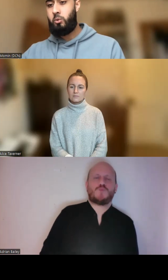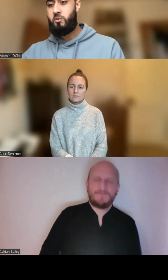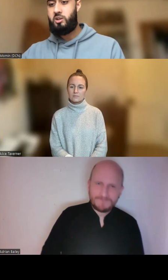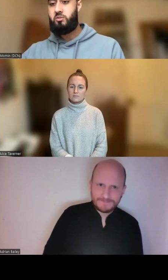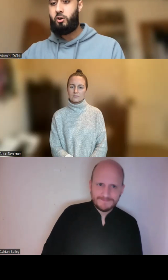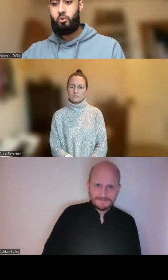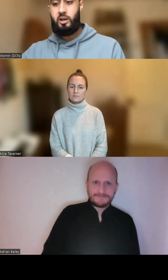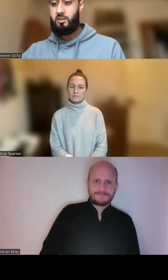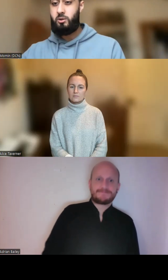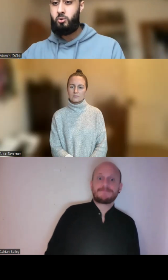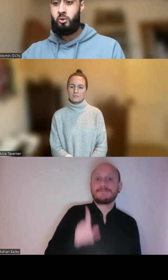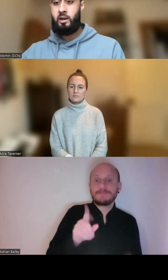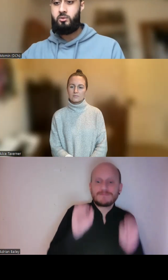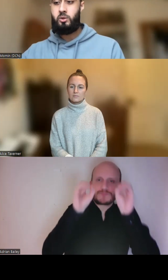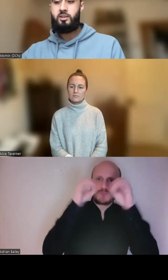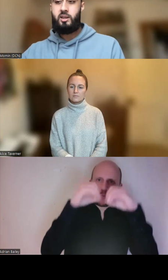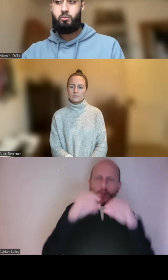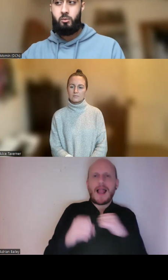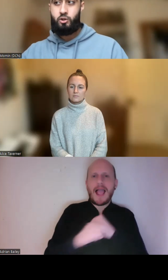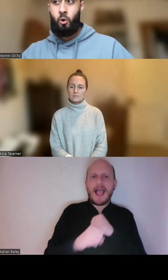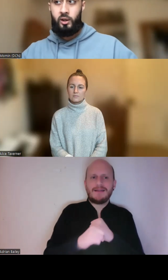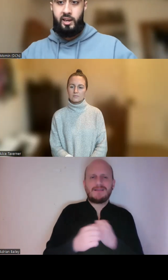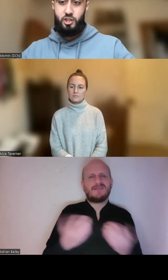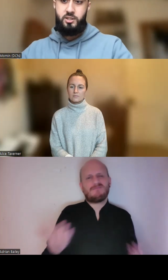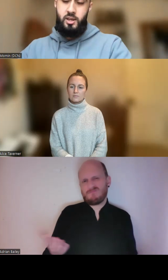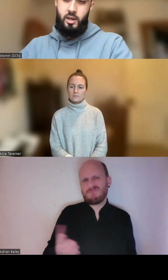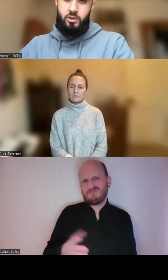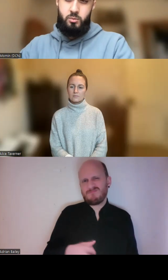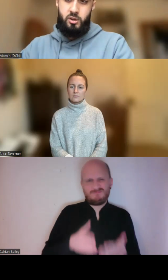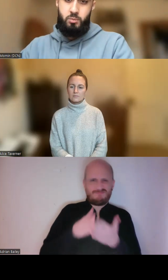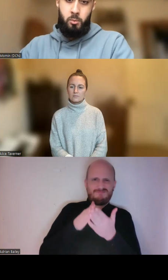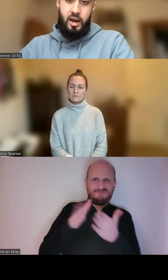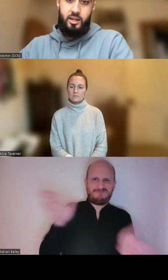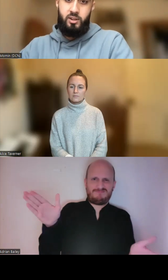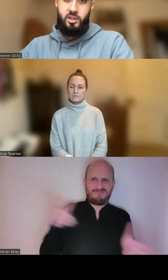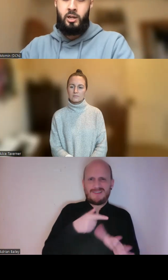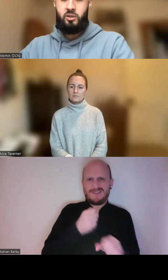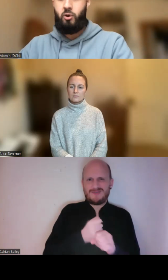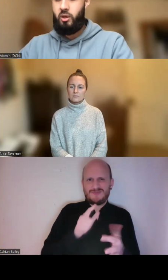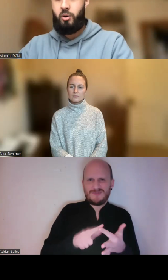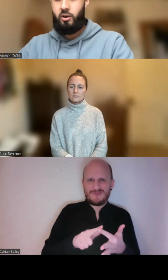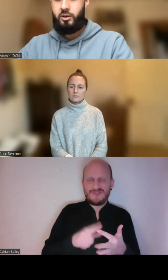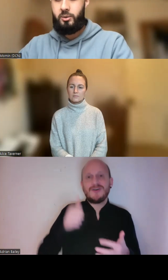What we've got is we've got Google Ads as well. Google Ads we can say is pretty much all ages just because people are actively searching for the product.